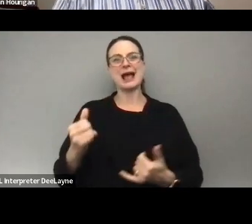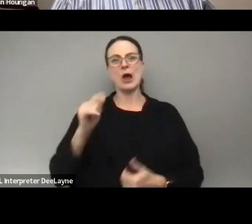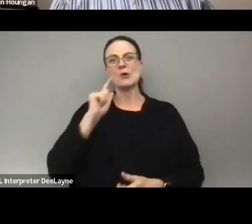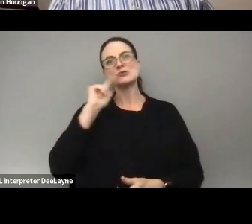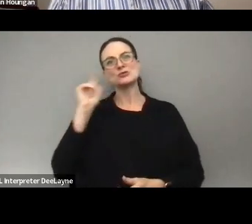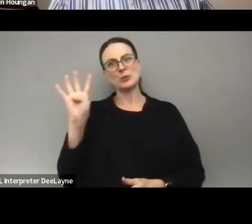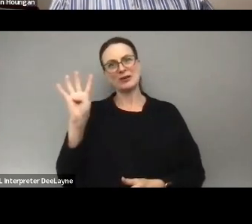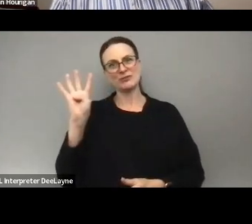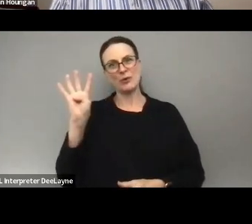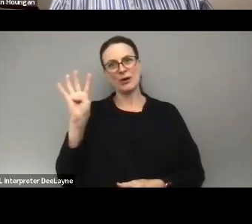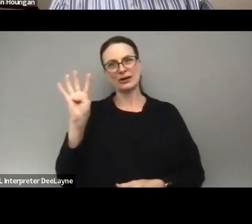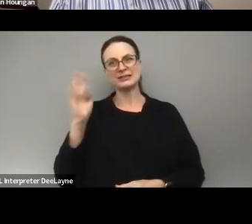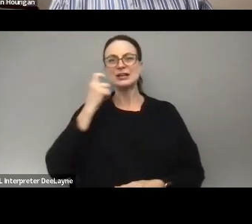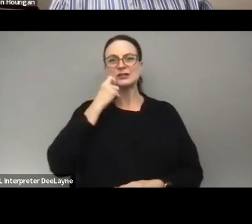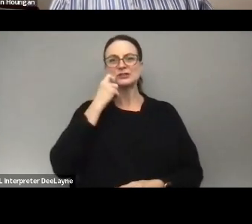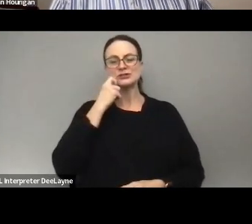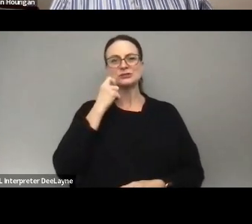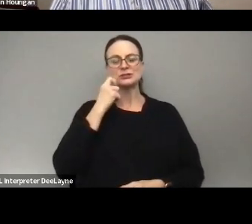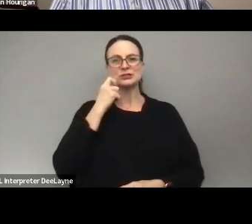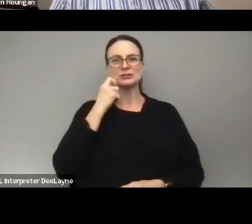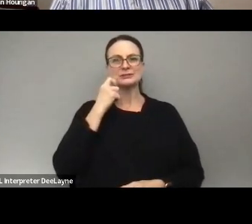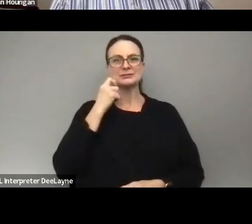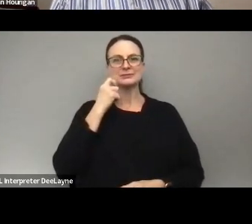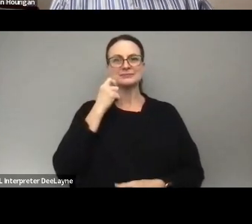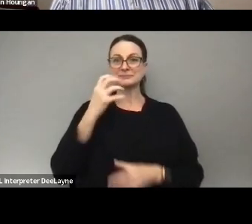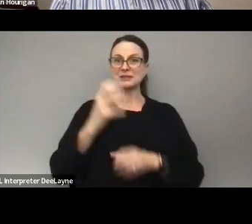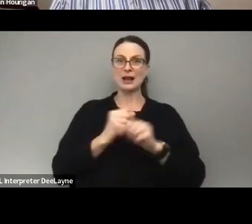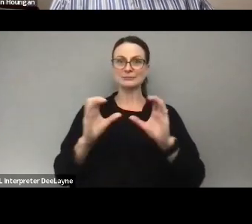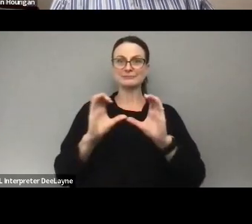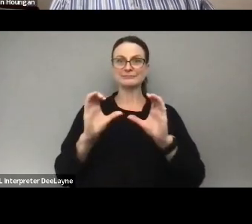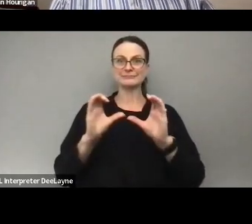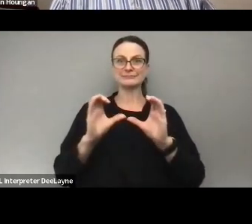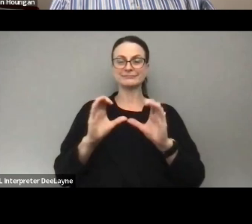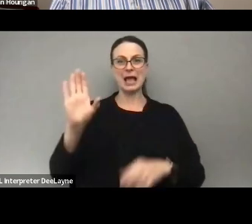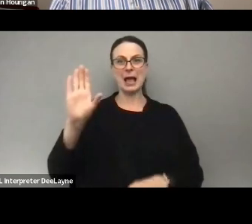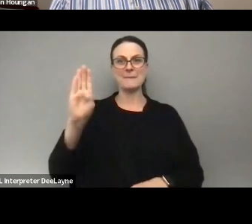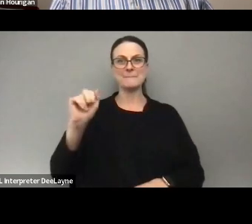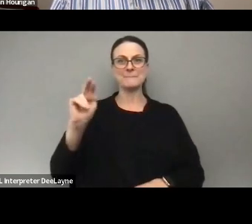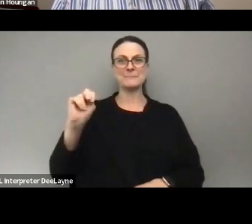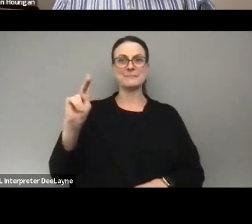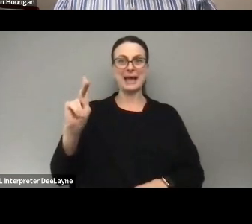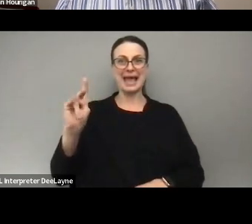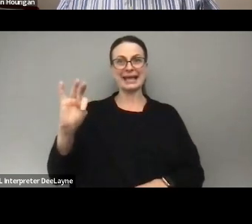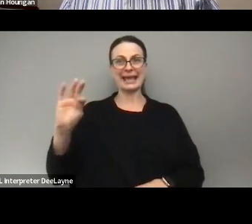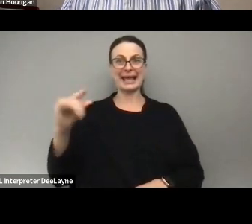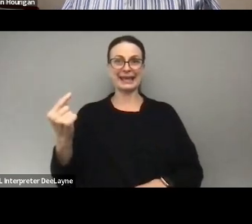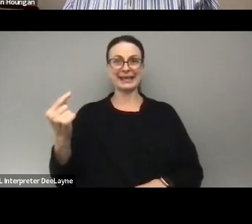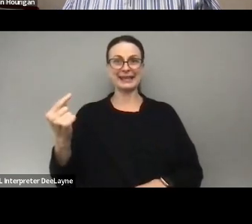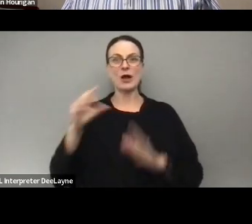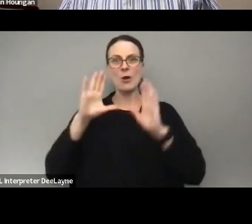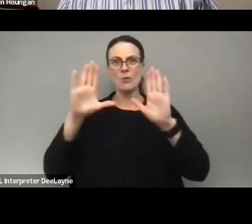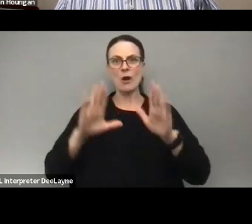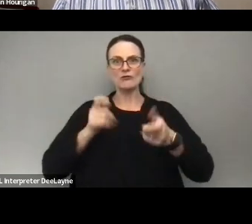and he just got a certificate in baking and he's a fantastic Latin percussionist.